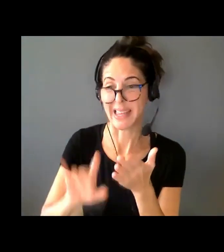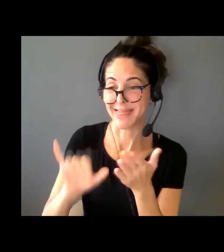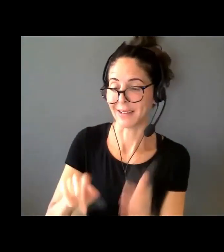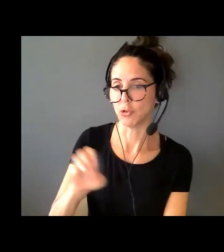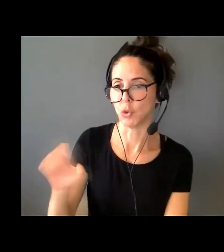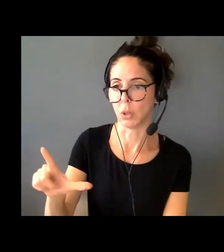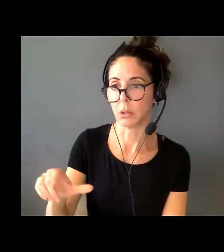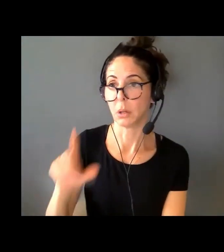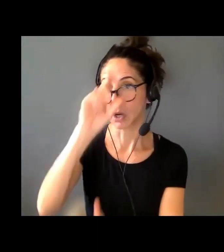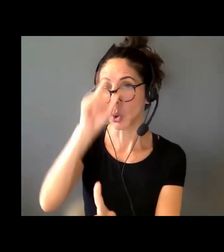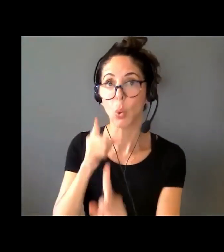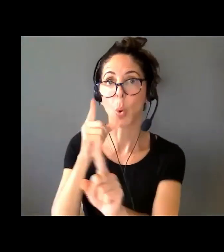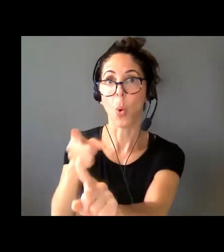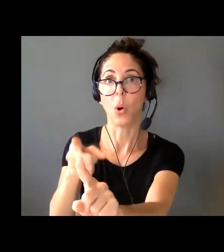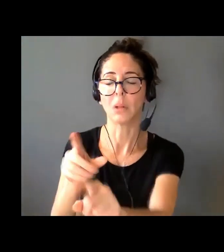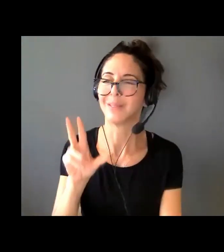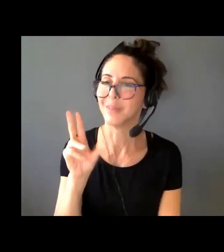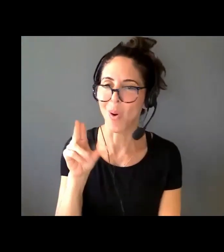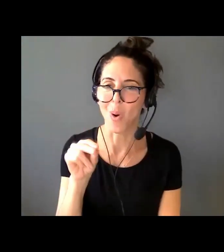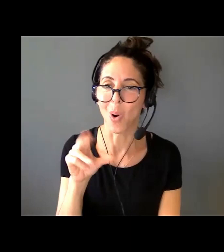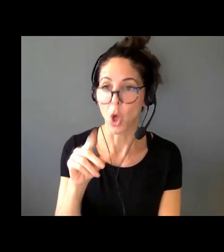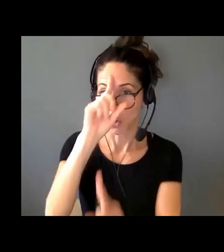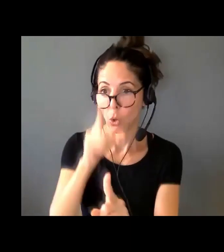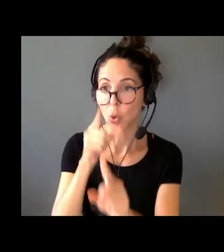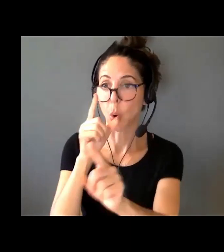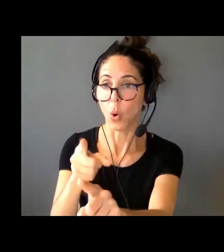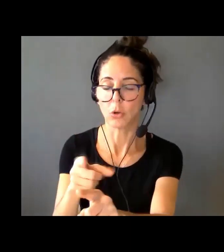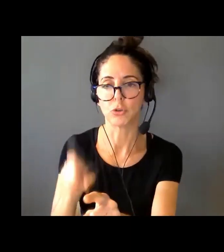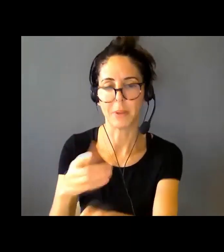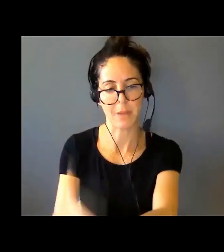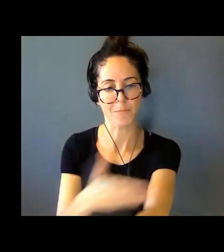ultimate goal, because the ultimate goal should be improving the lives of people and communities,